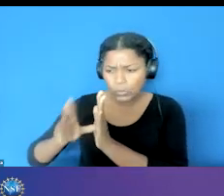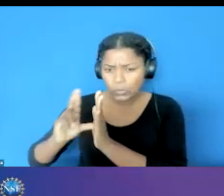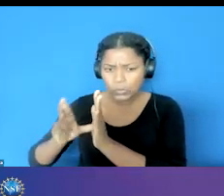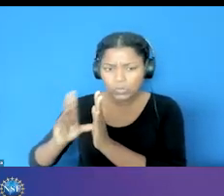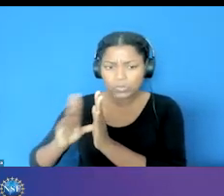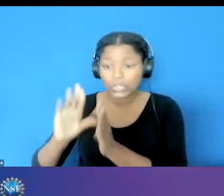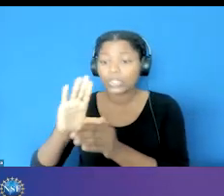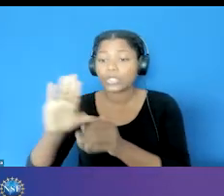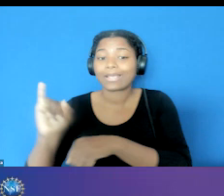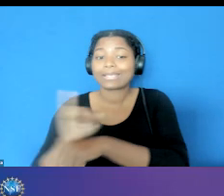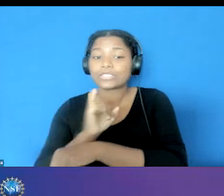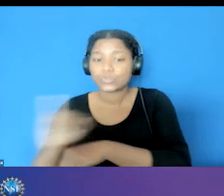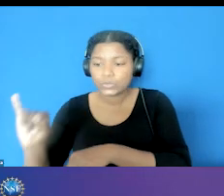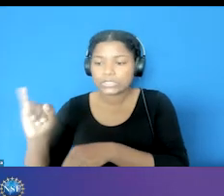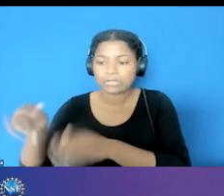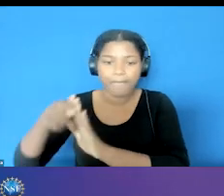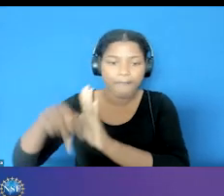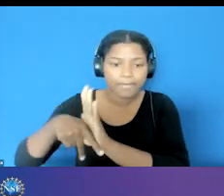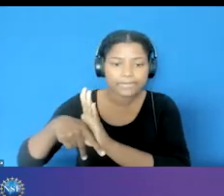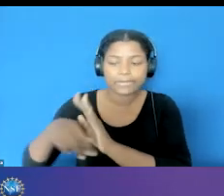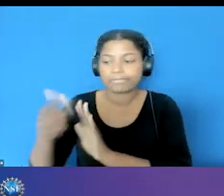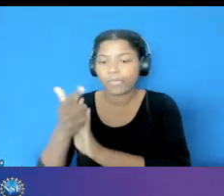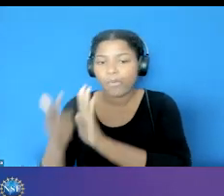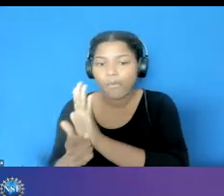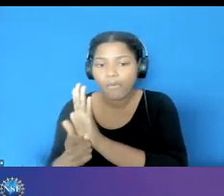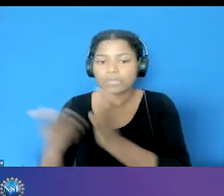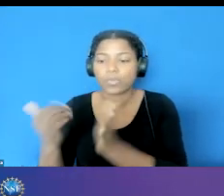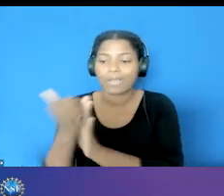of your institution's policies and procedures, or the accounting system